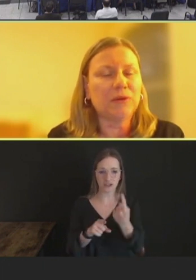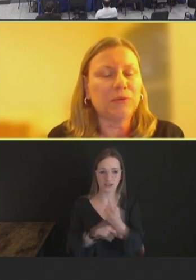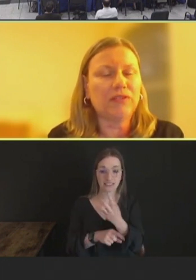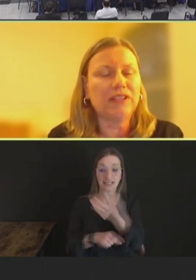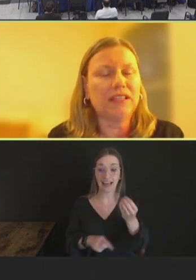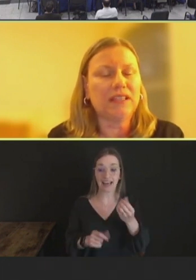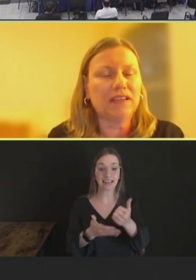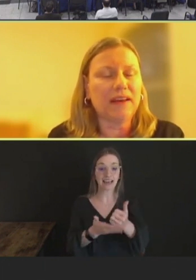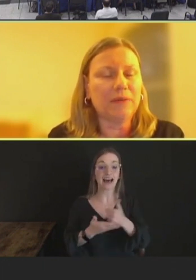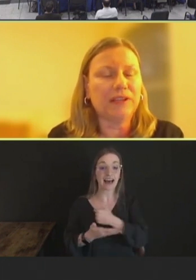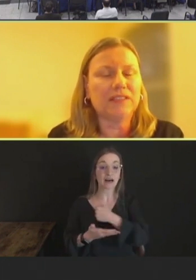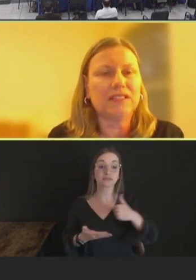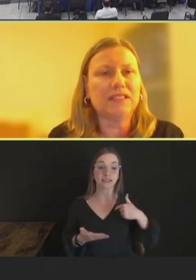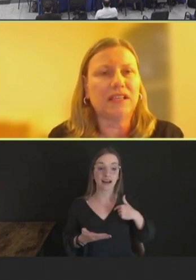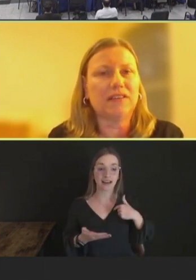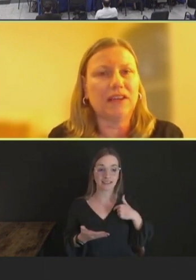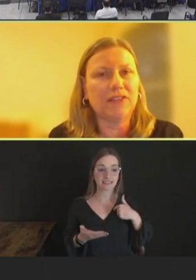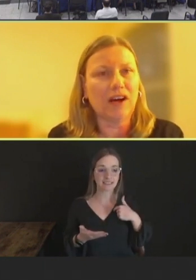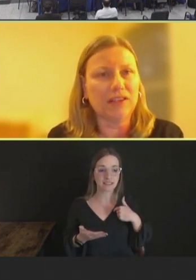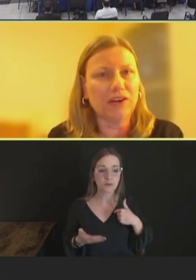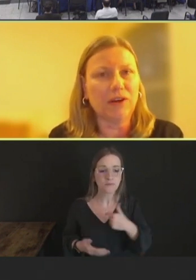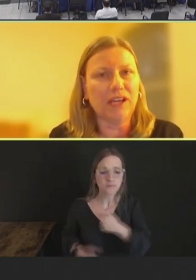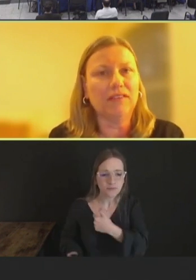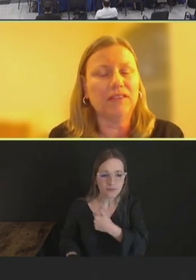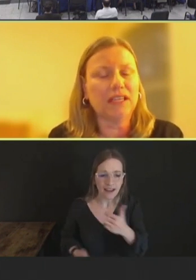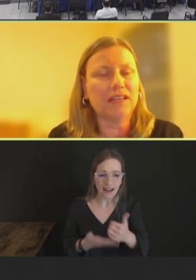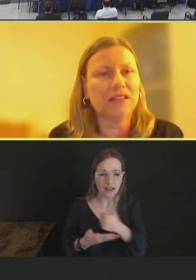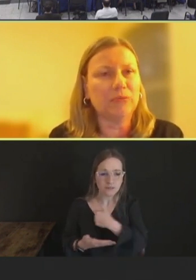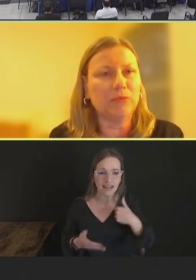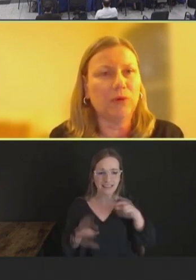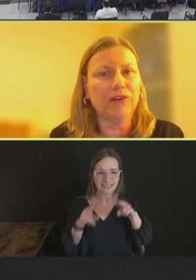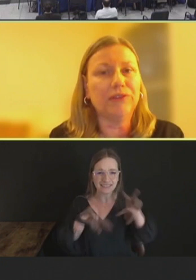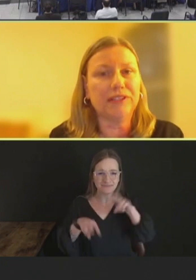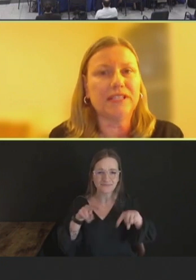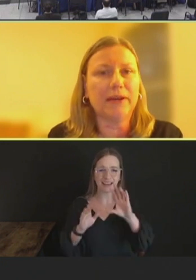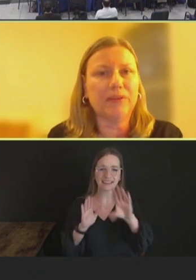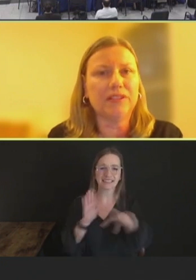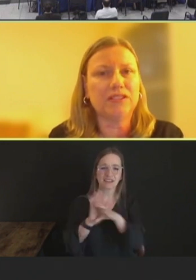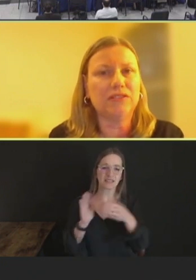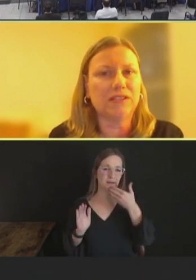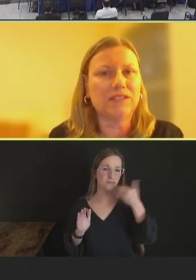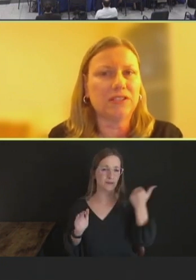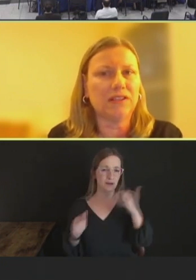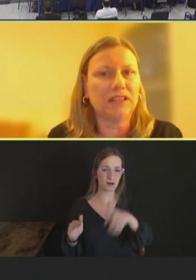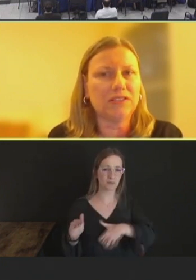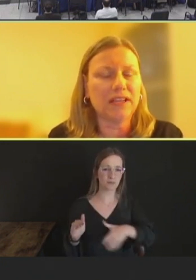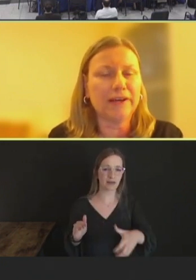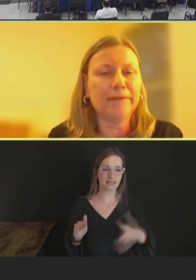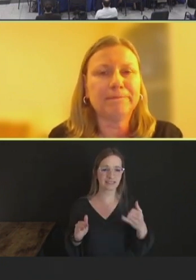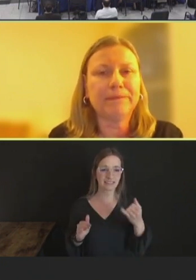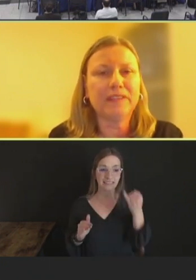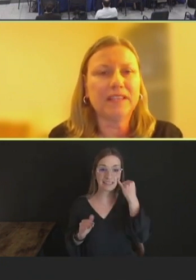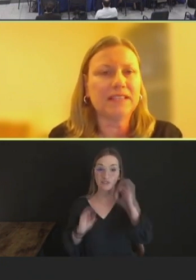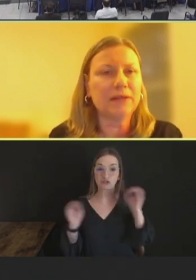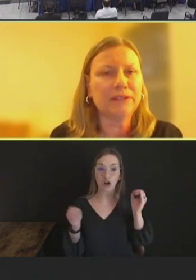So, we're looking at pregnancies that are kind of ongoing and looking at them more in real time with this new gestational age data.